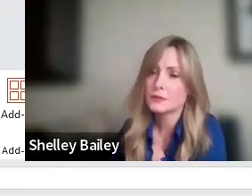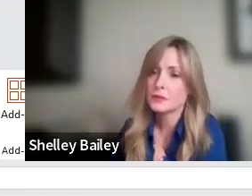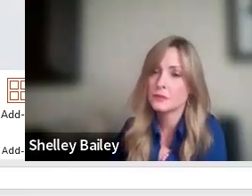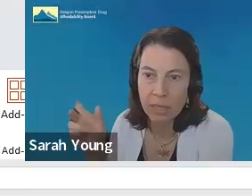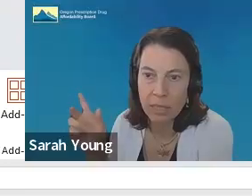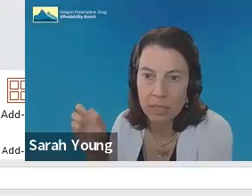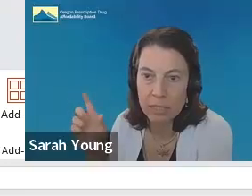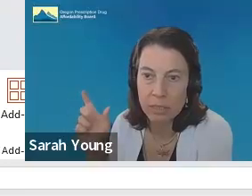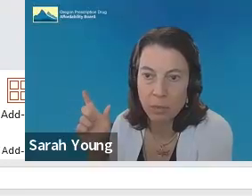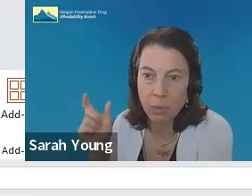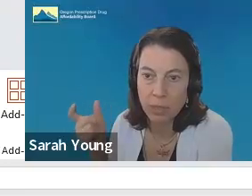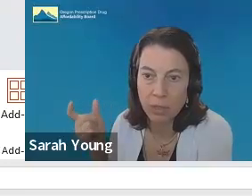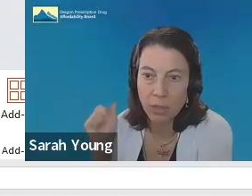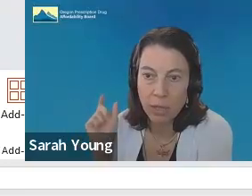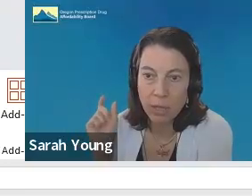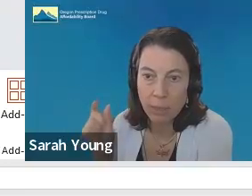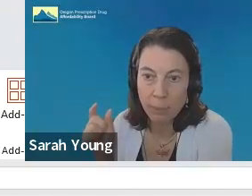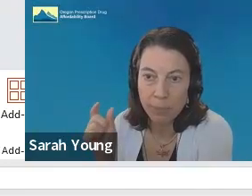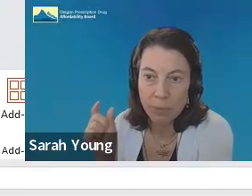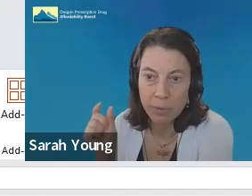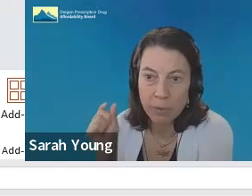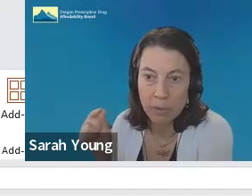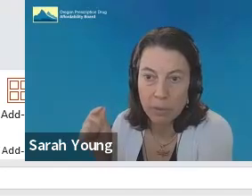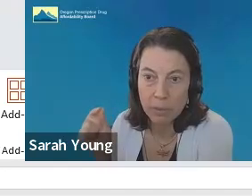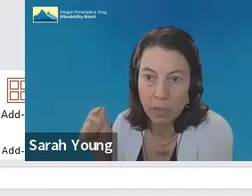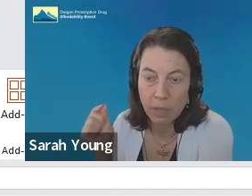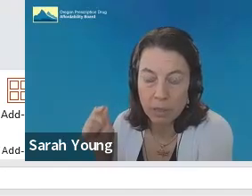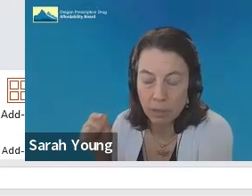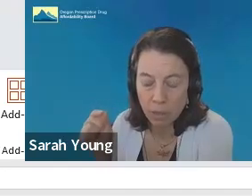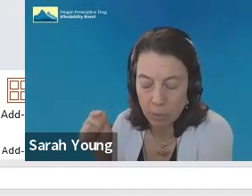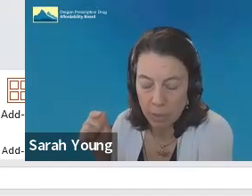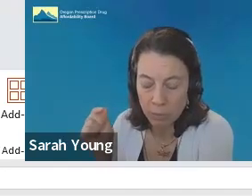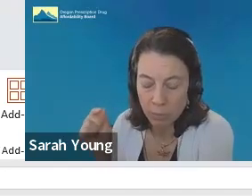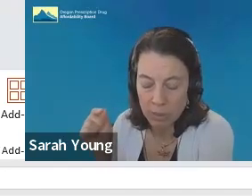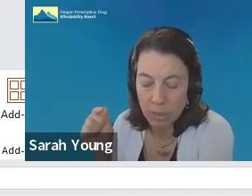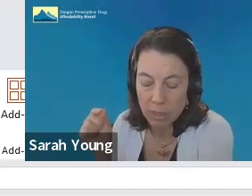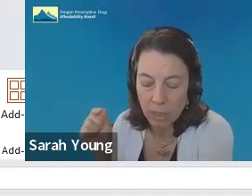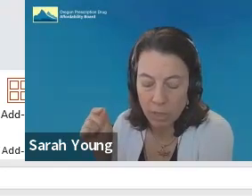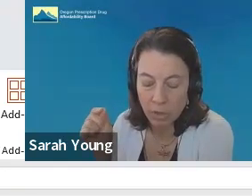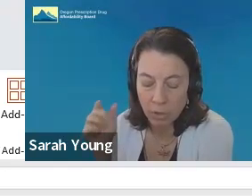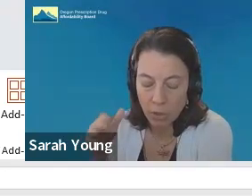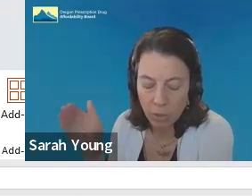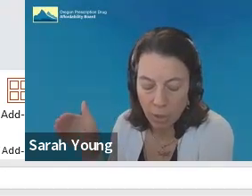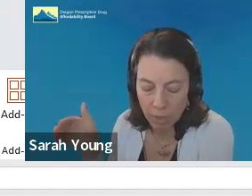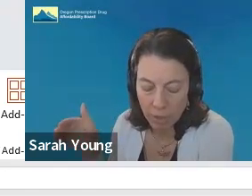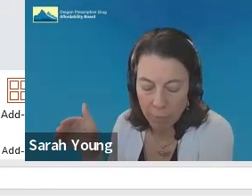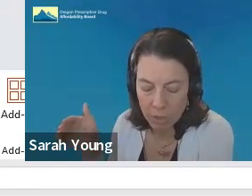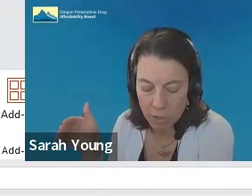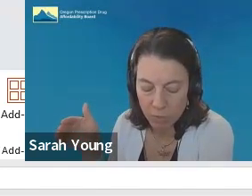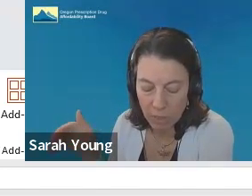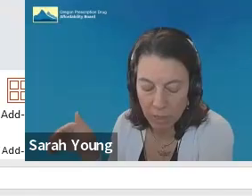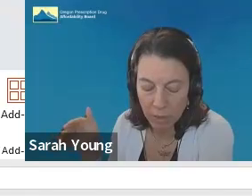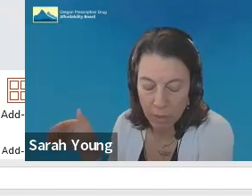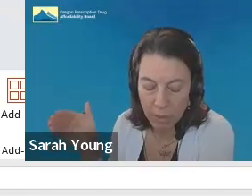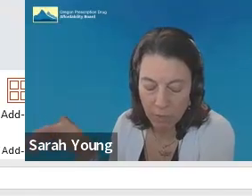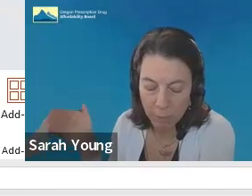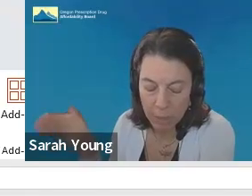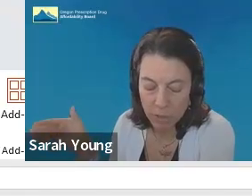urban flag is where um the the contractor puts an indicator on that patient's file if that